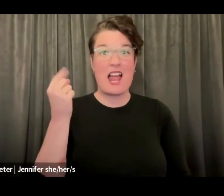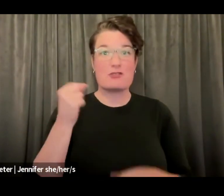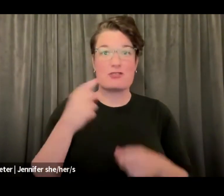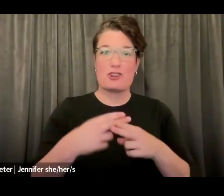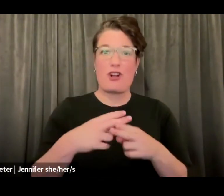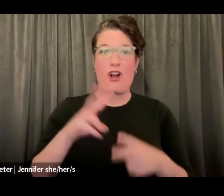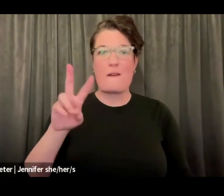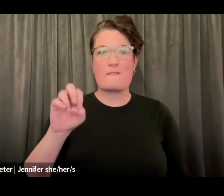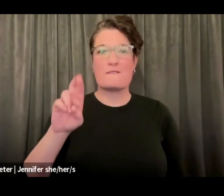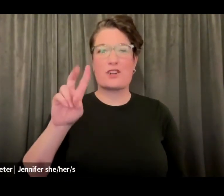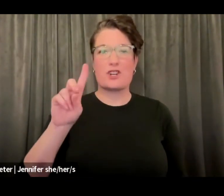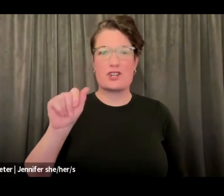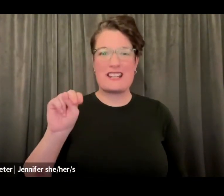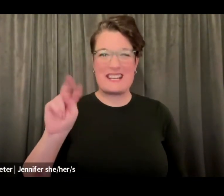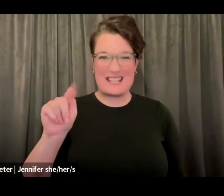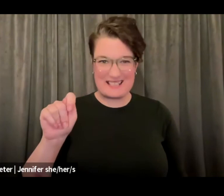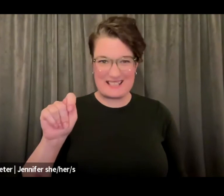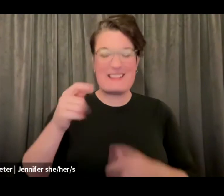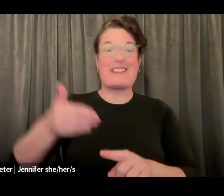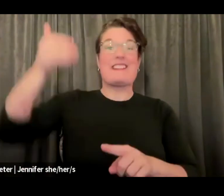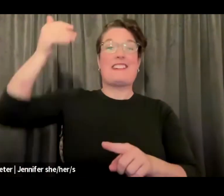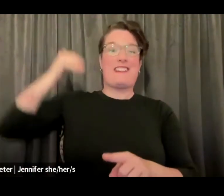it was Verdant dreams the year before it was golden dreams.